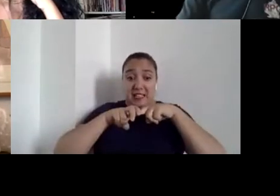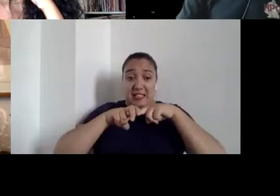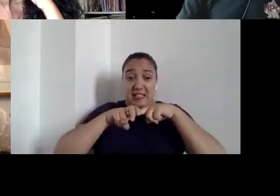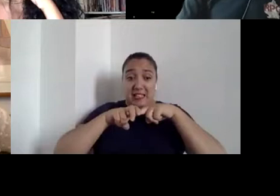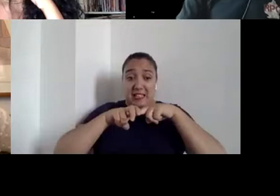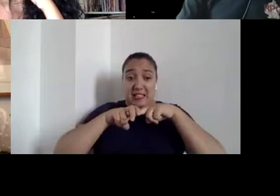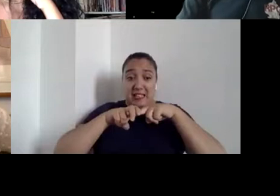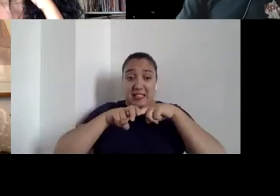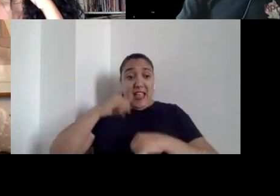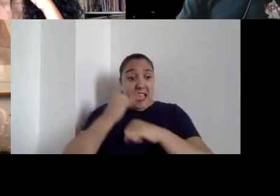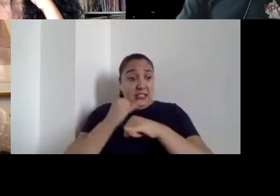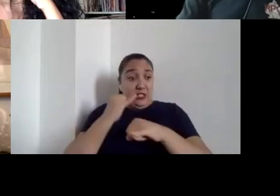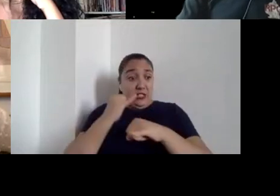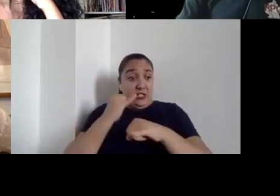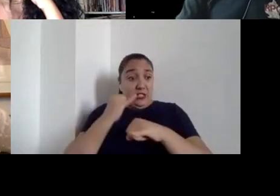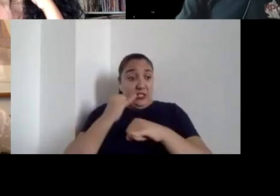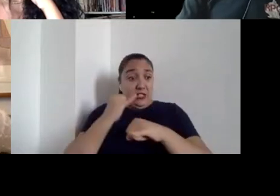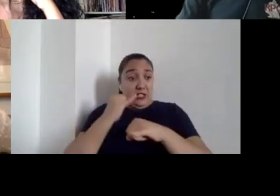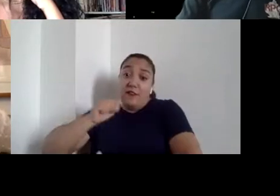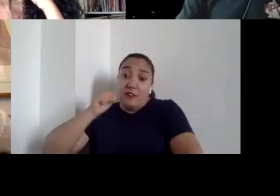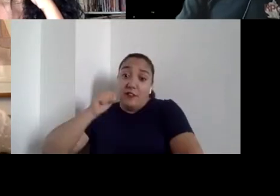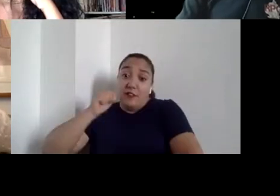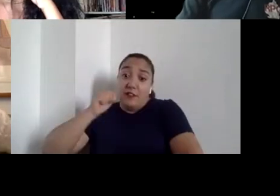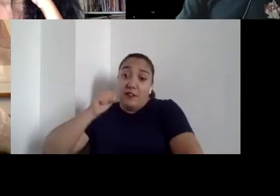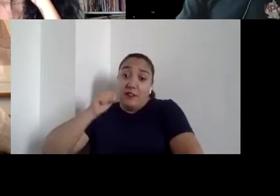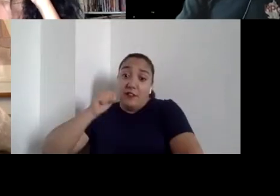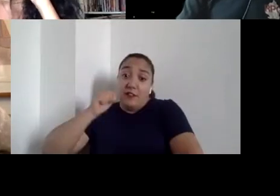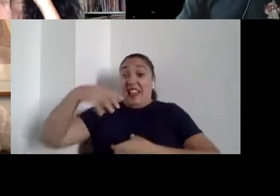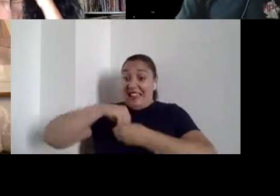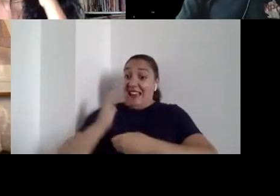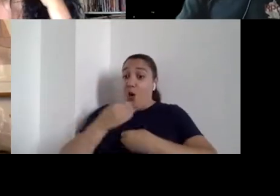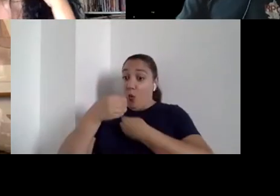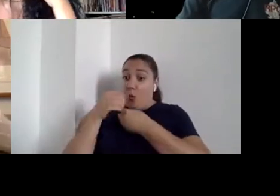internally and with artists about we're going to do this, no we're going to do that, no